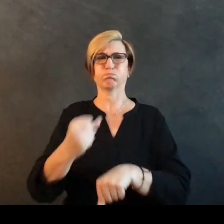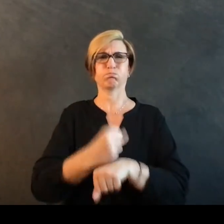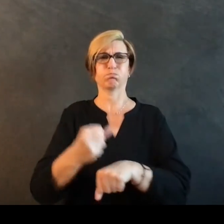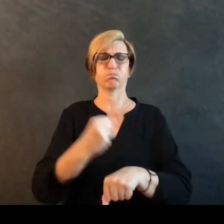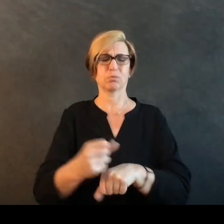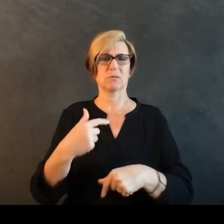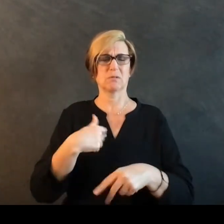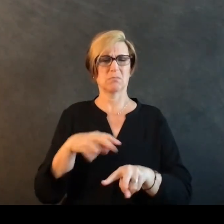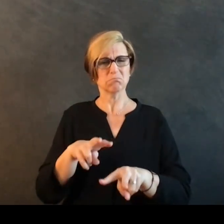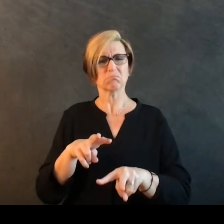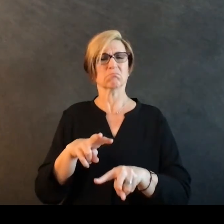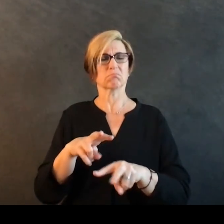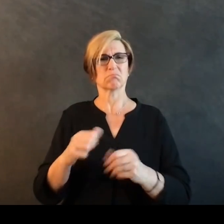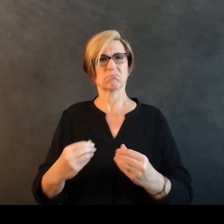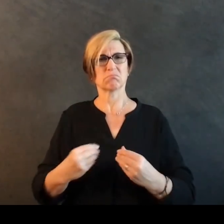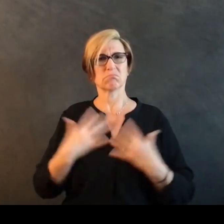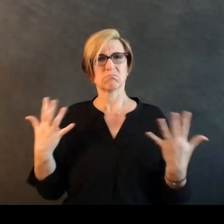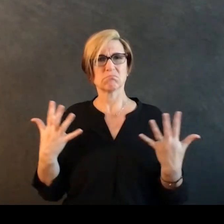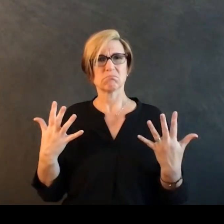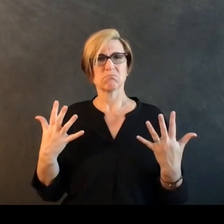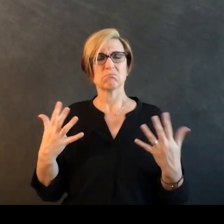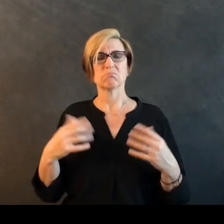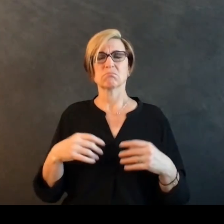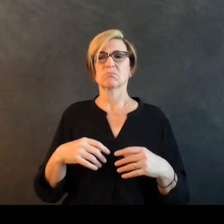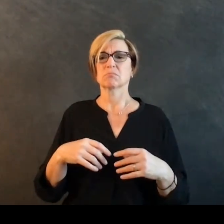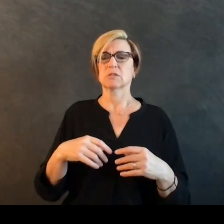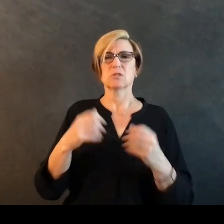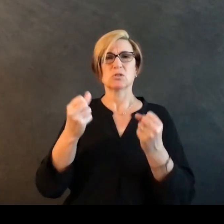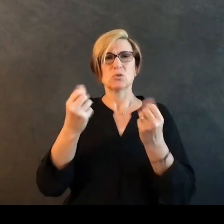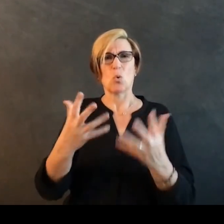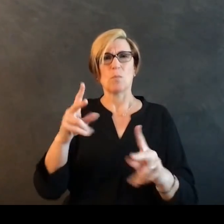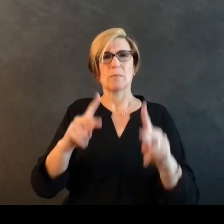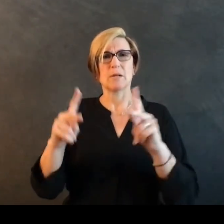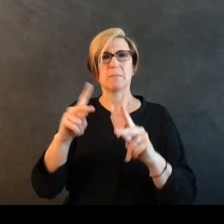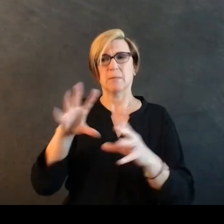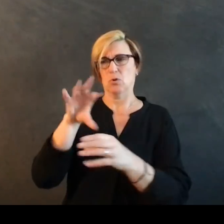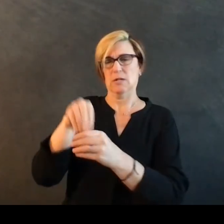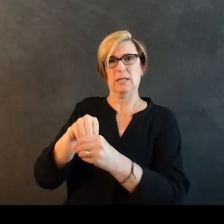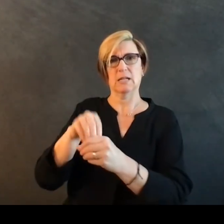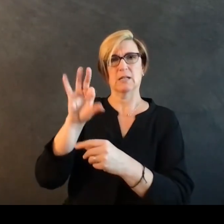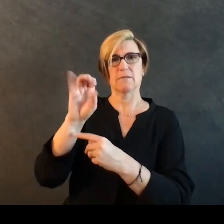dozens of people at the at the FEMA stabilization task force to make sure